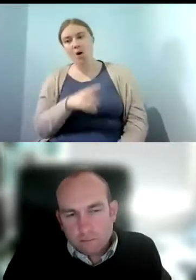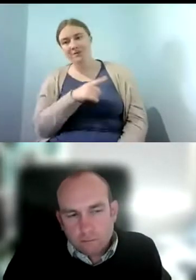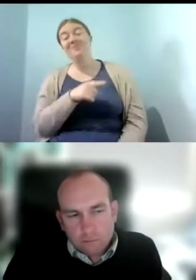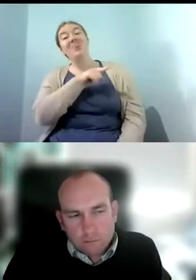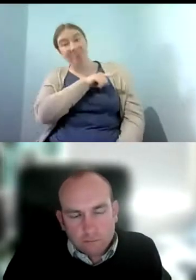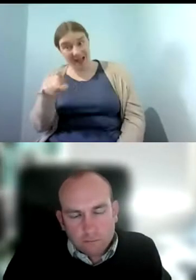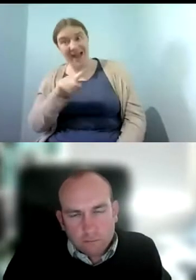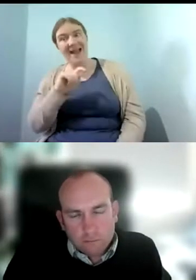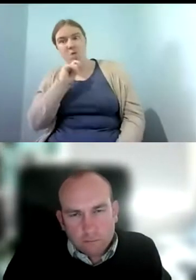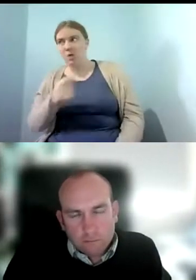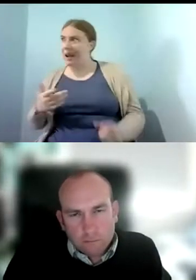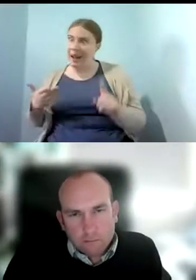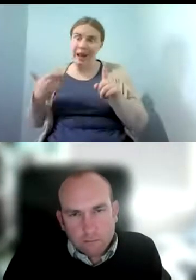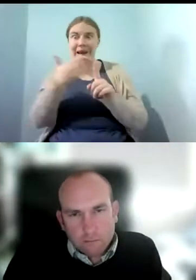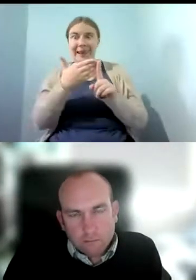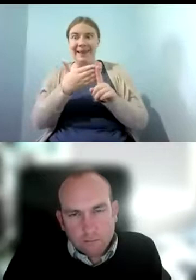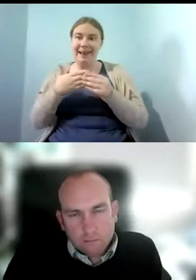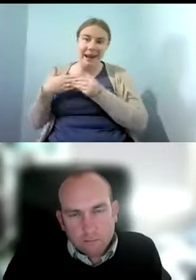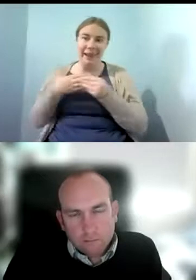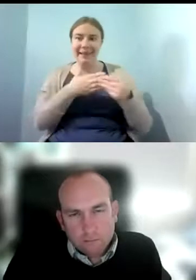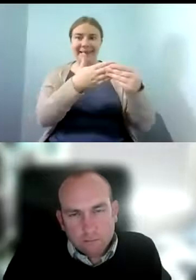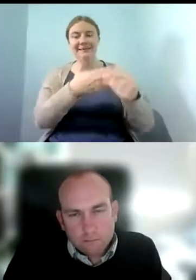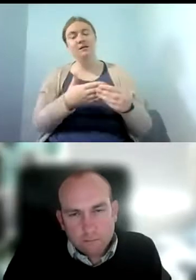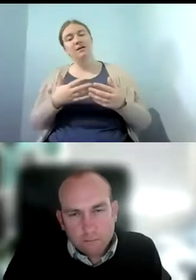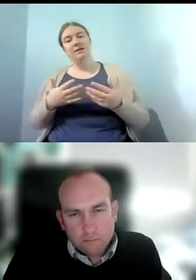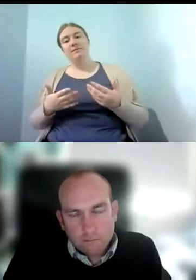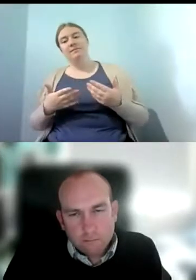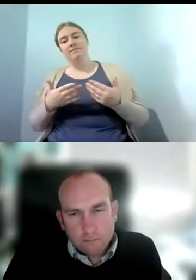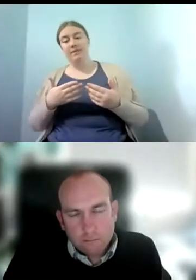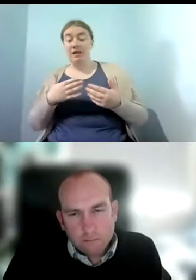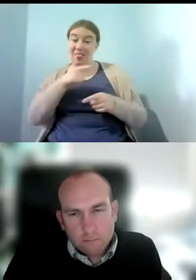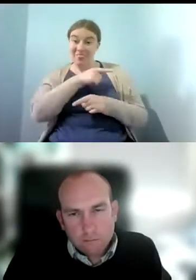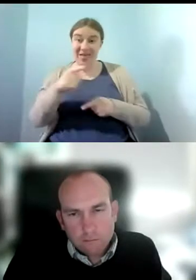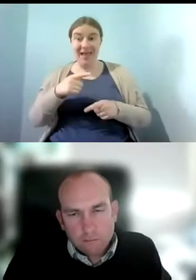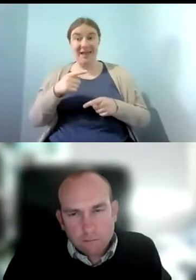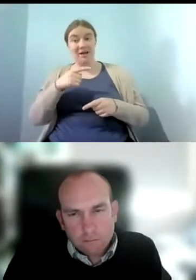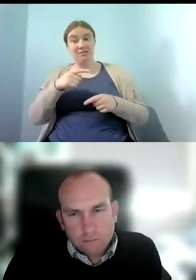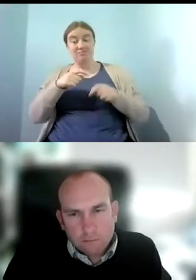of lead the charge and then hopefully they will be more reproductively successful and then we'll